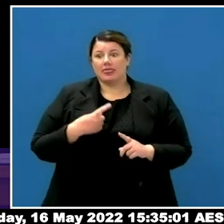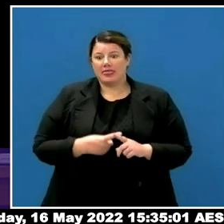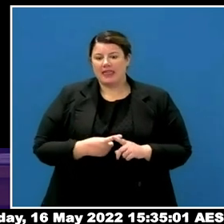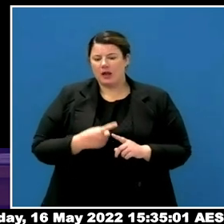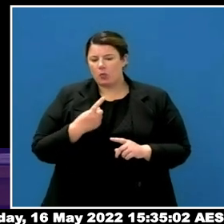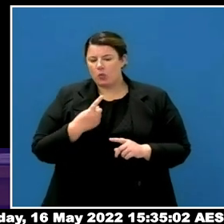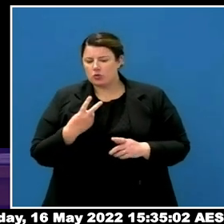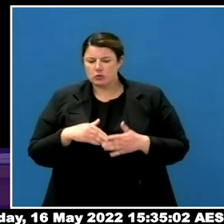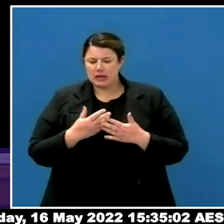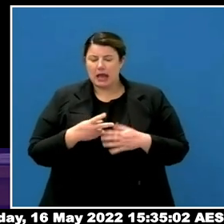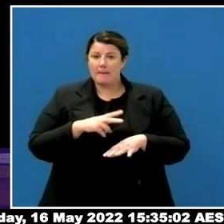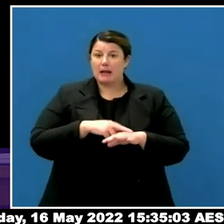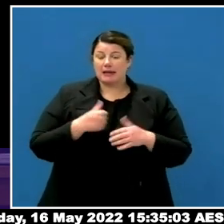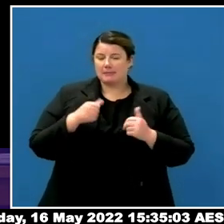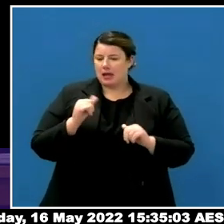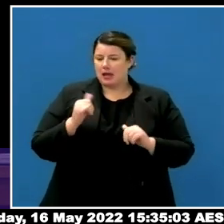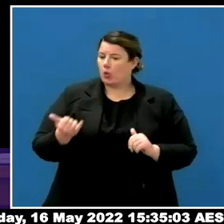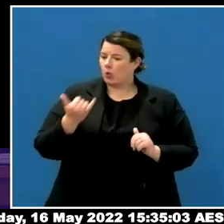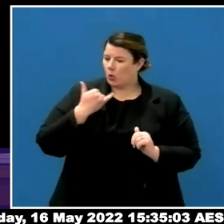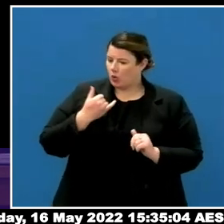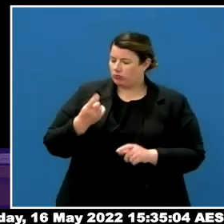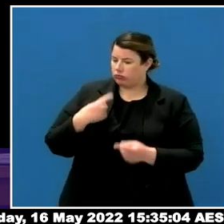Did you know the person from Afford who called you.